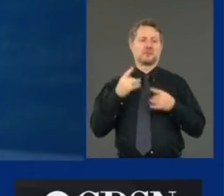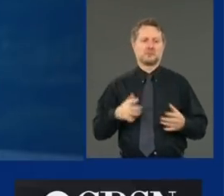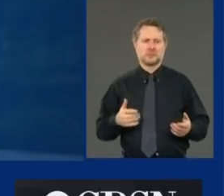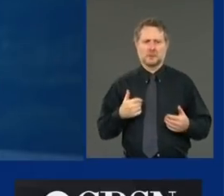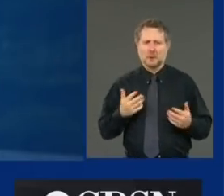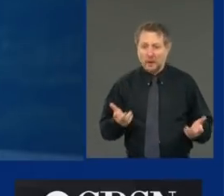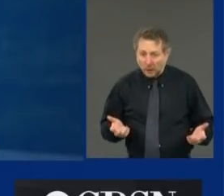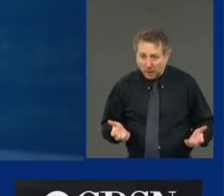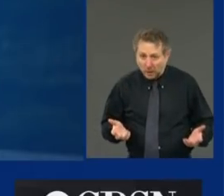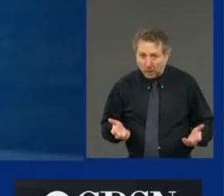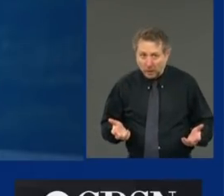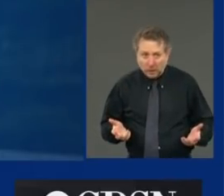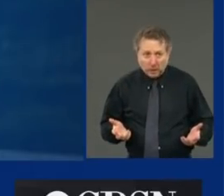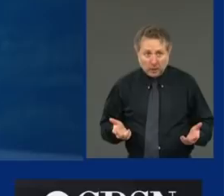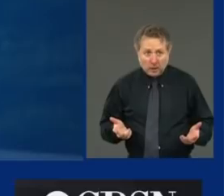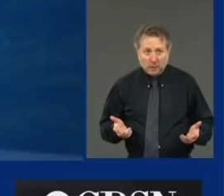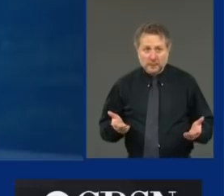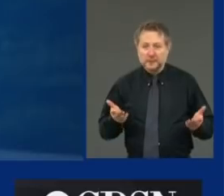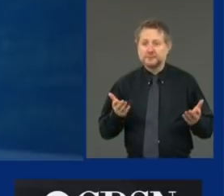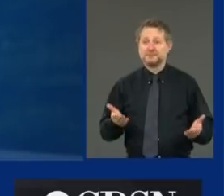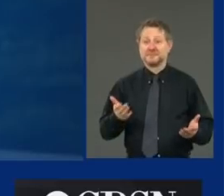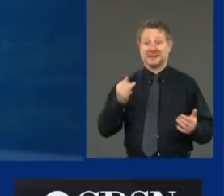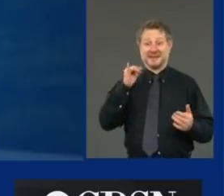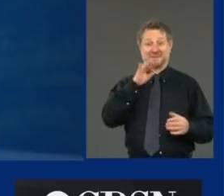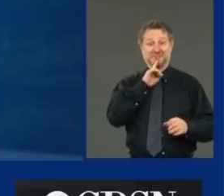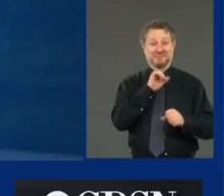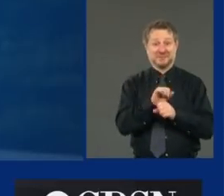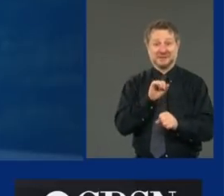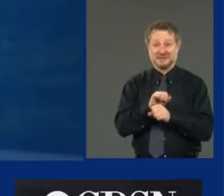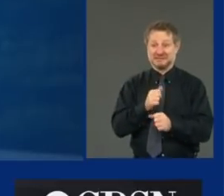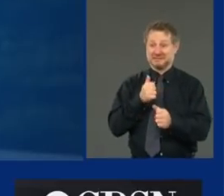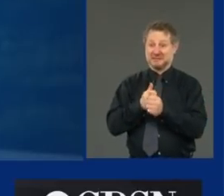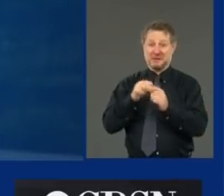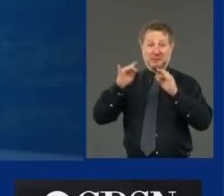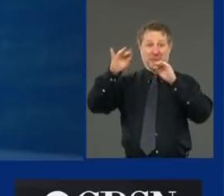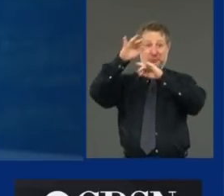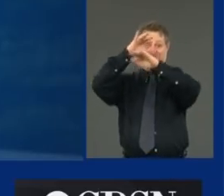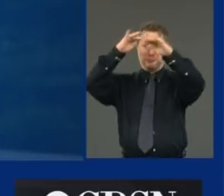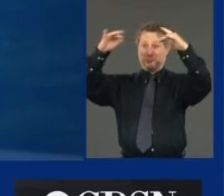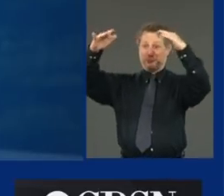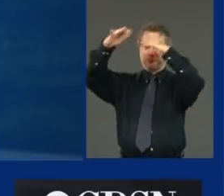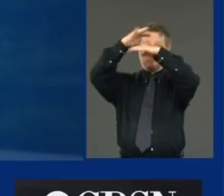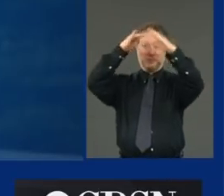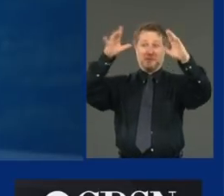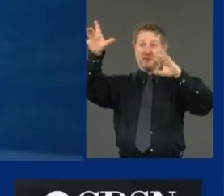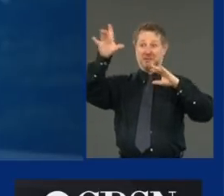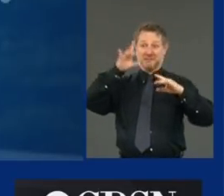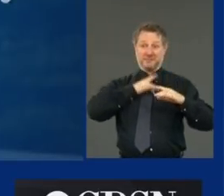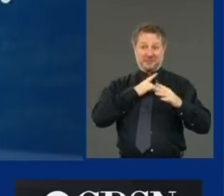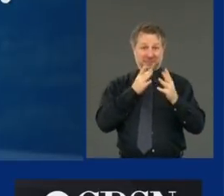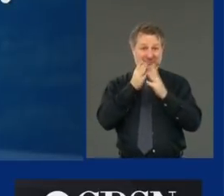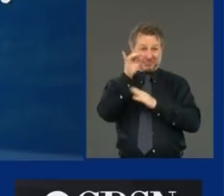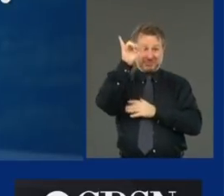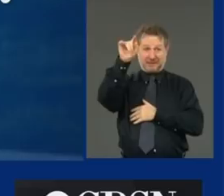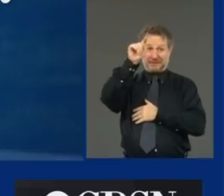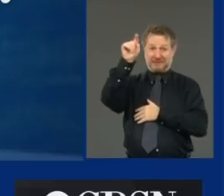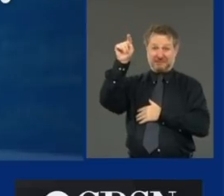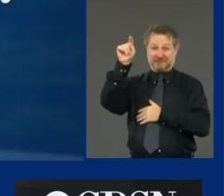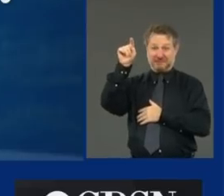PUBLIC TRANSIT, ETC. NOW THE CDC SAYS THAT'S NOT A MAJOR SOURCE.